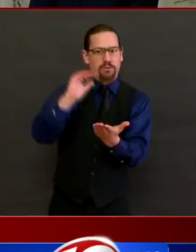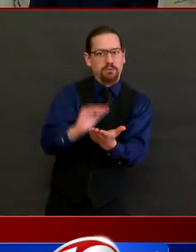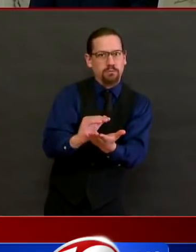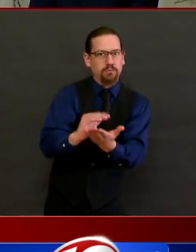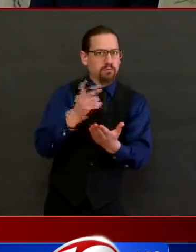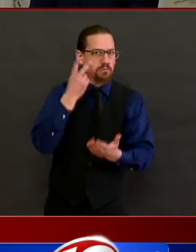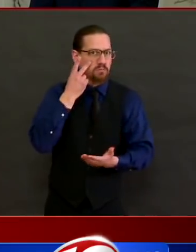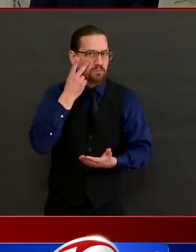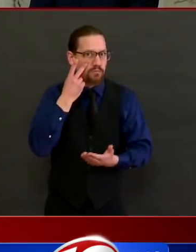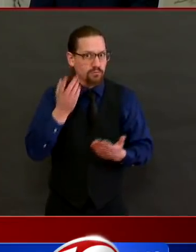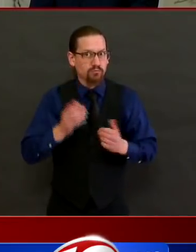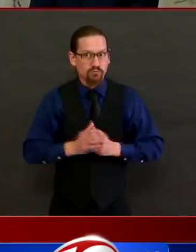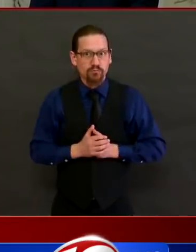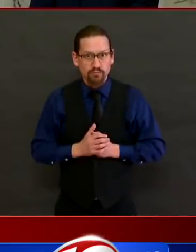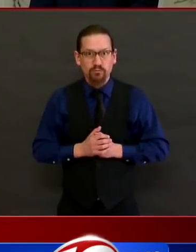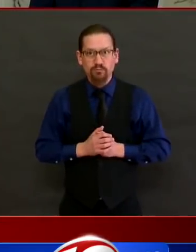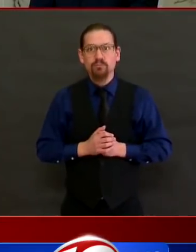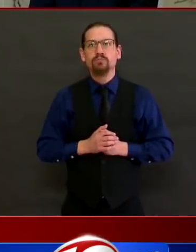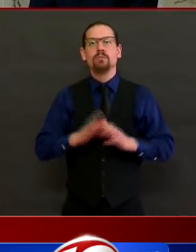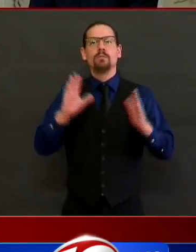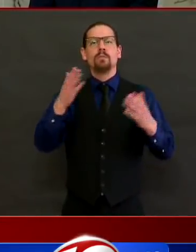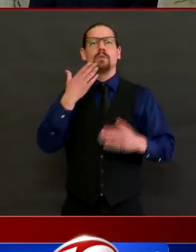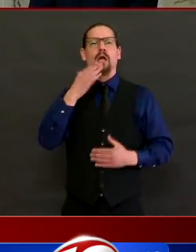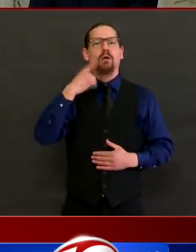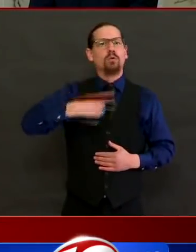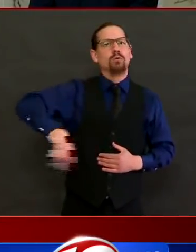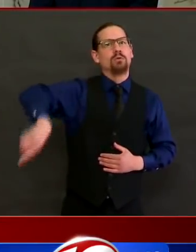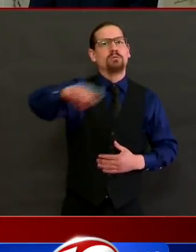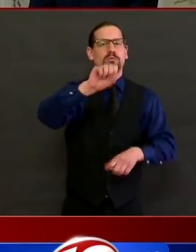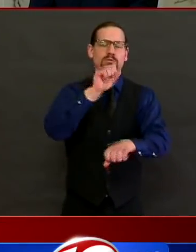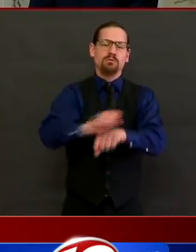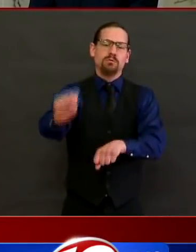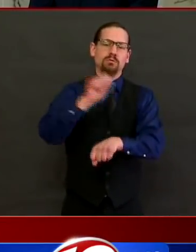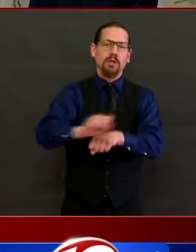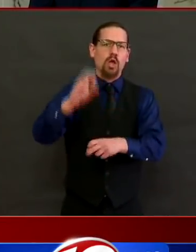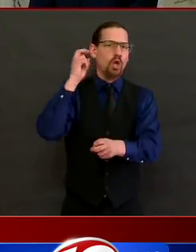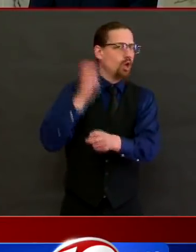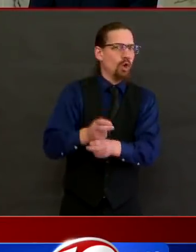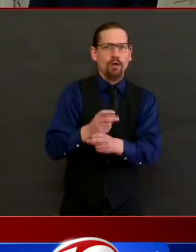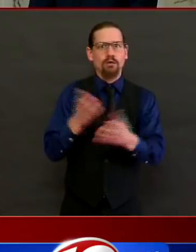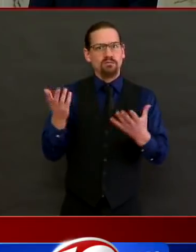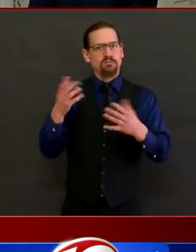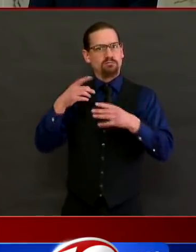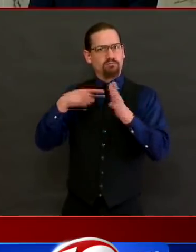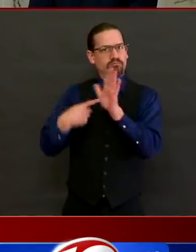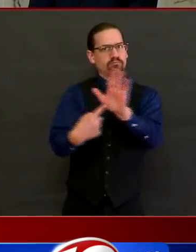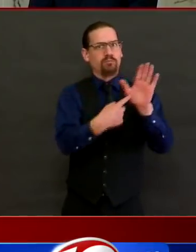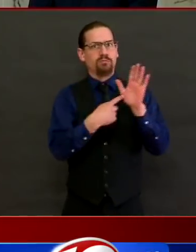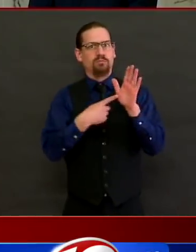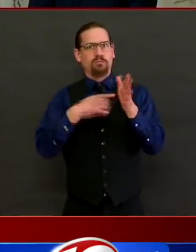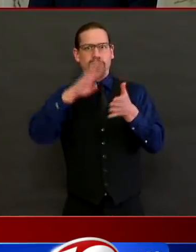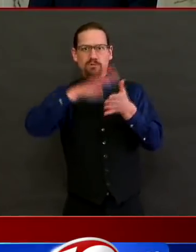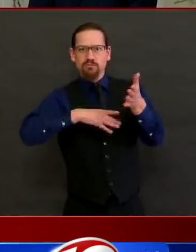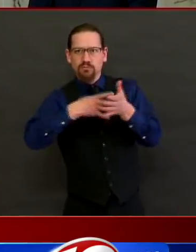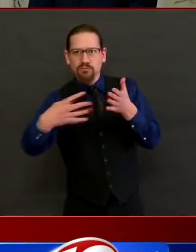PAYING OFF HUGELY. NOW, FOR SOME OF YOU, MY FAMILY AND FRIENDS MAKE FUN OF ME